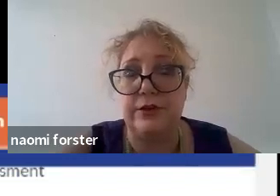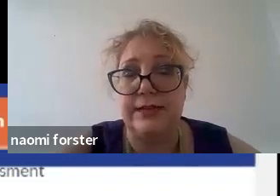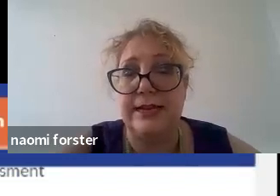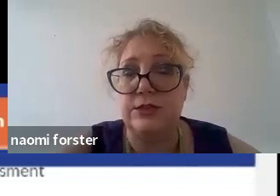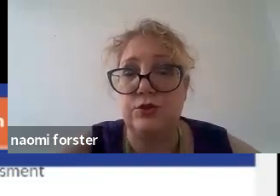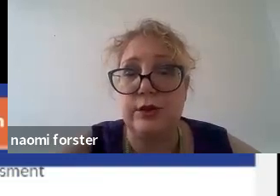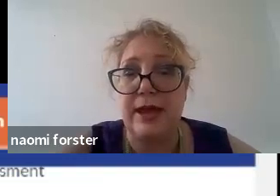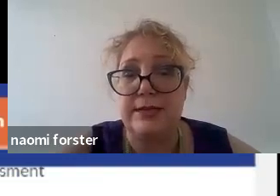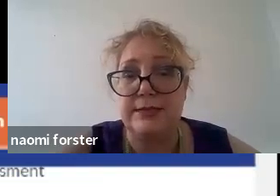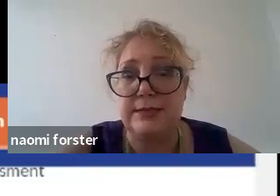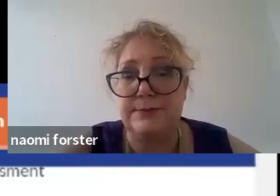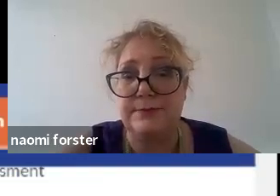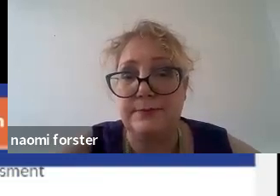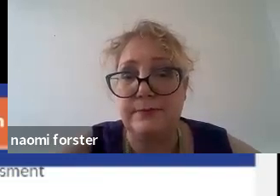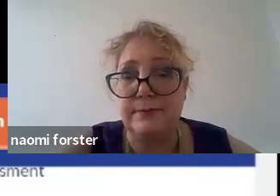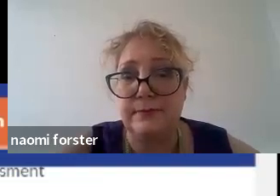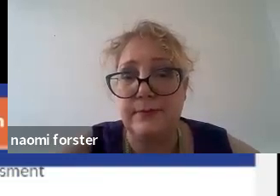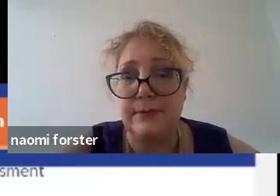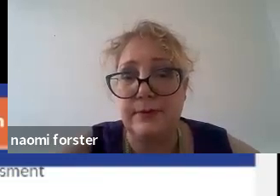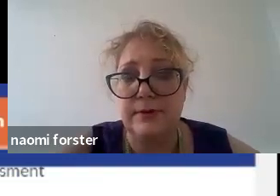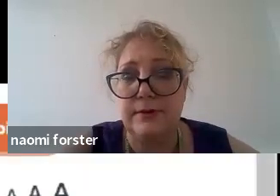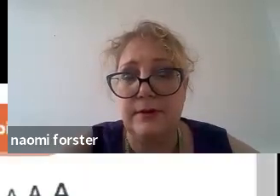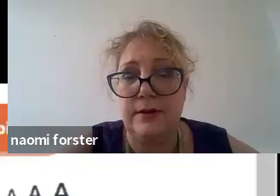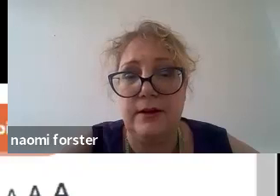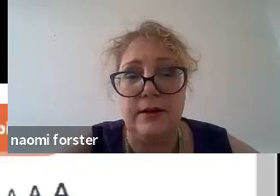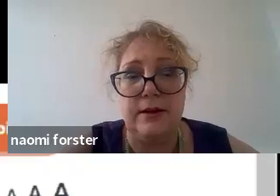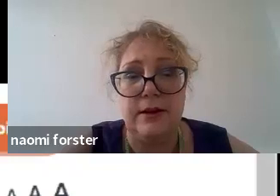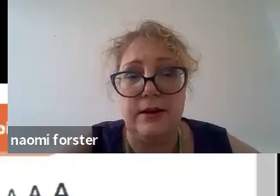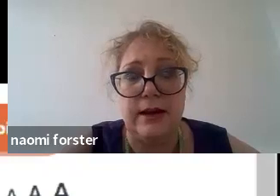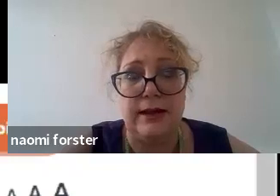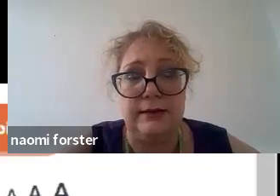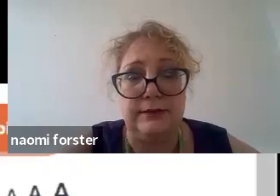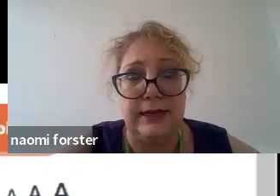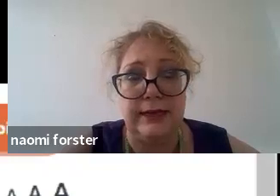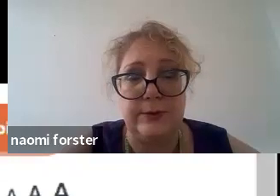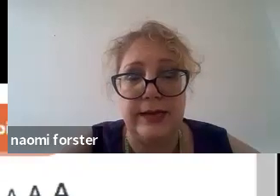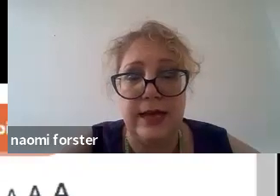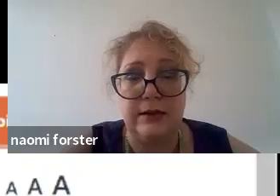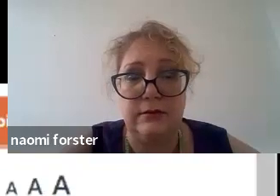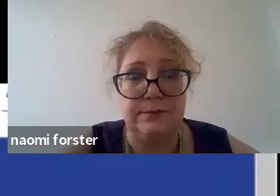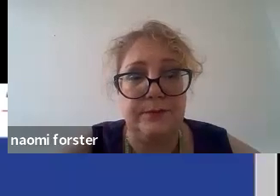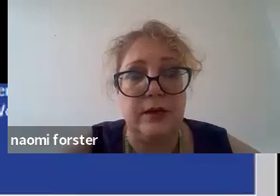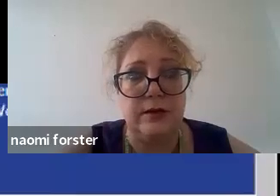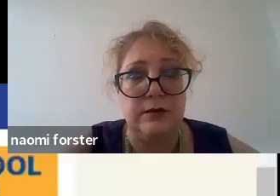If you just click into Toy based and click into it again.